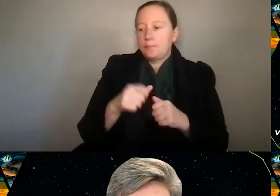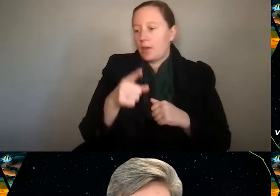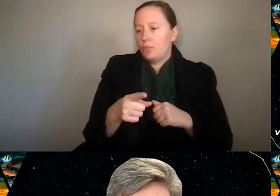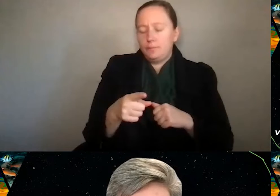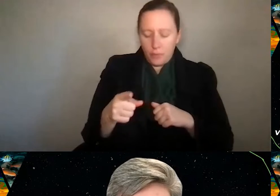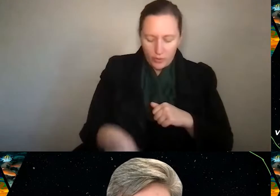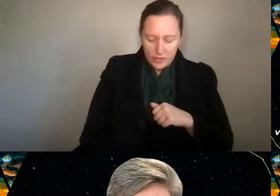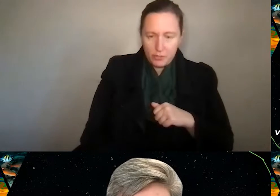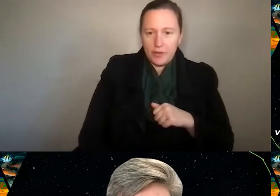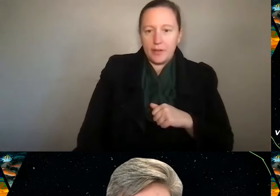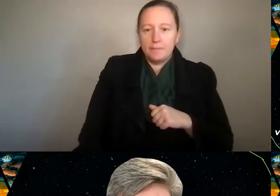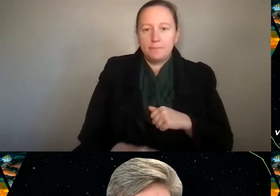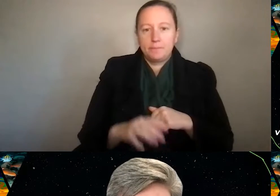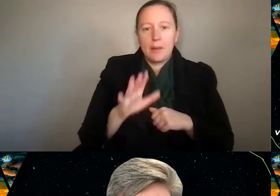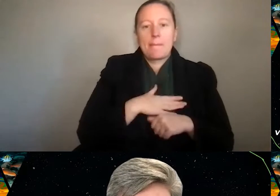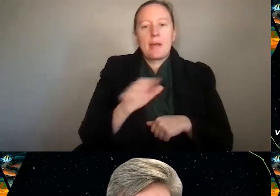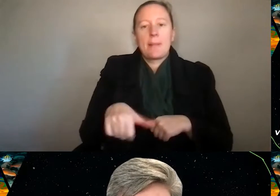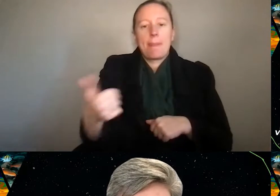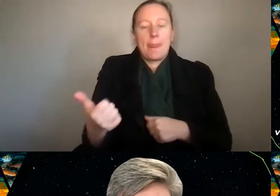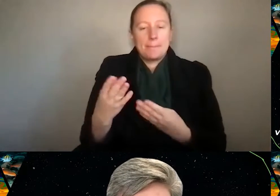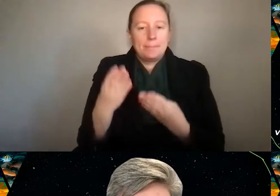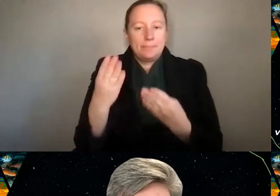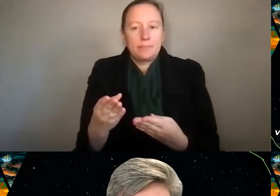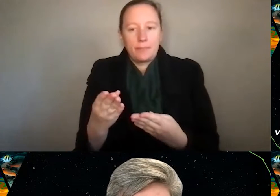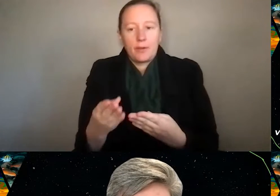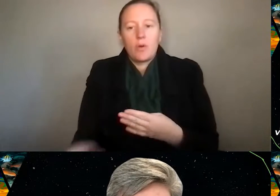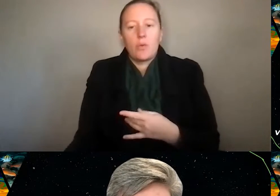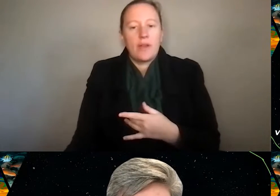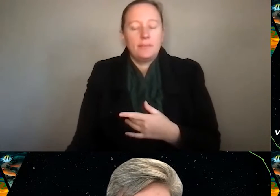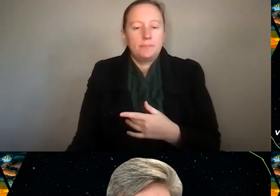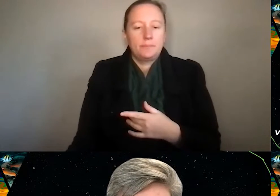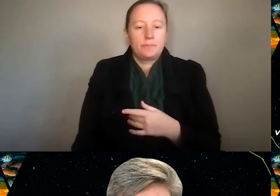and sometimes these suggestions go to answering different questions.